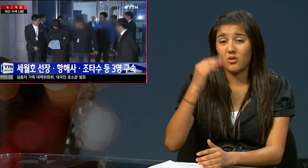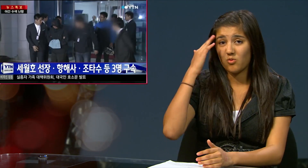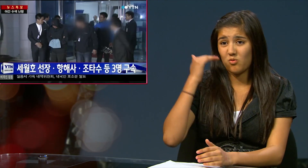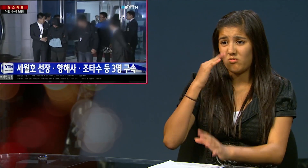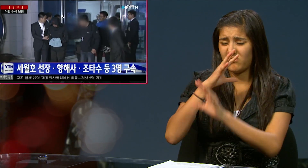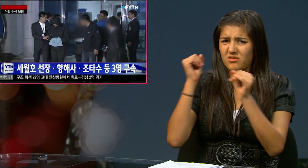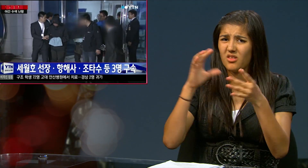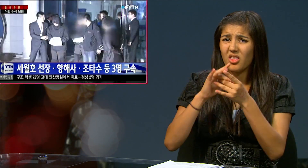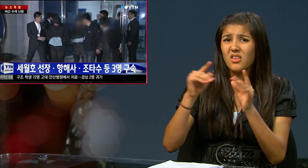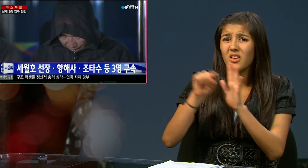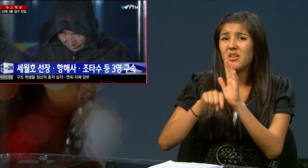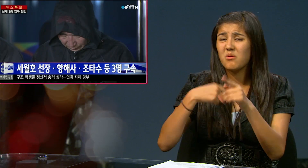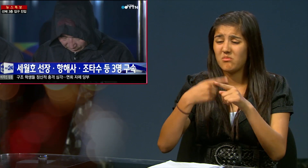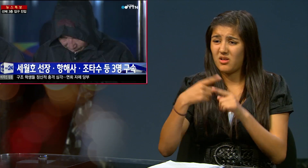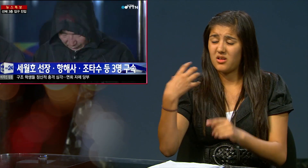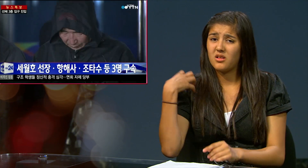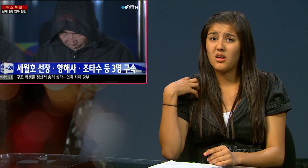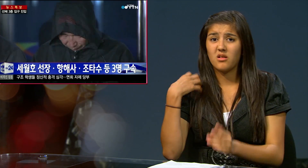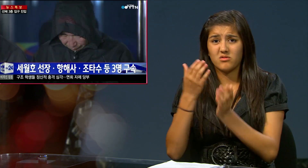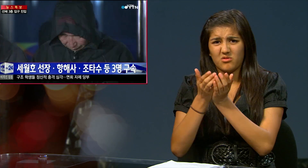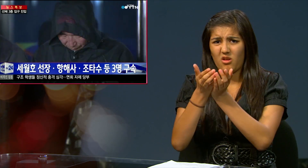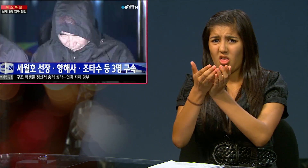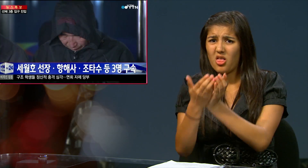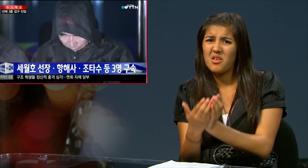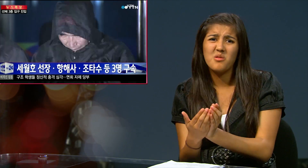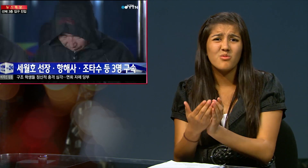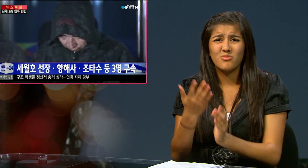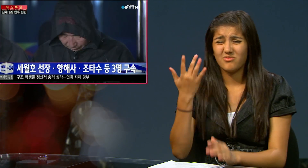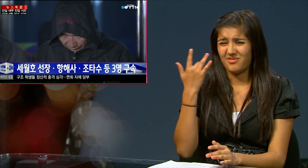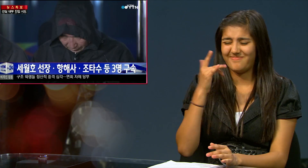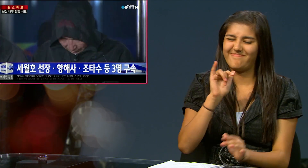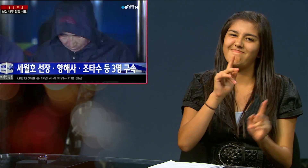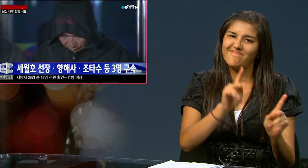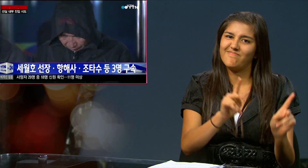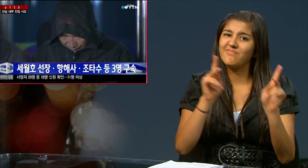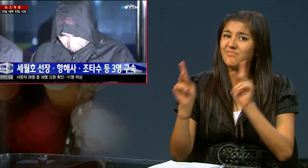SOUTH KOREA'S PRESIDENT BLASTED THE CAPTAIN OF A FERRY THAT SUNK LAST WEEK. HE CALLED